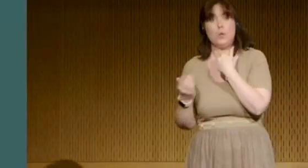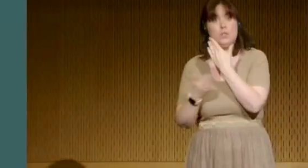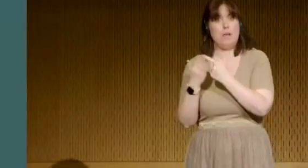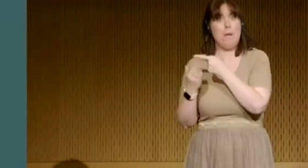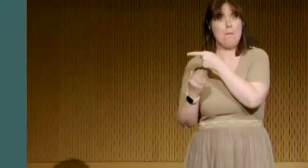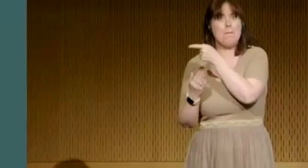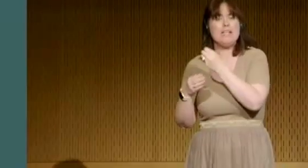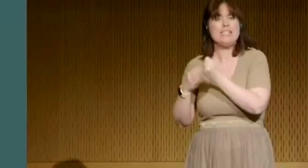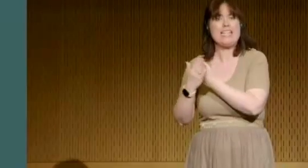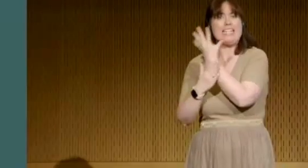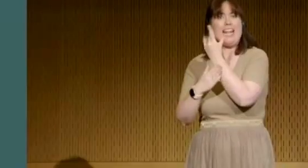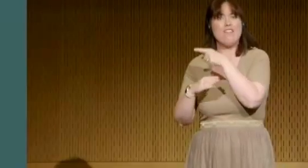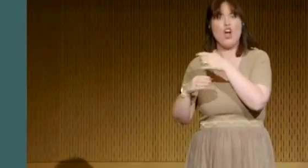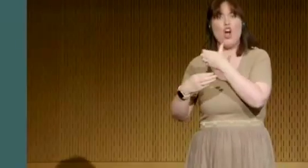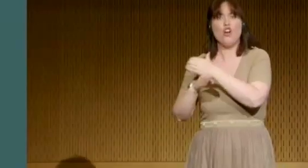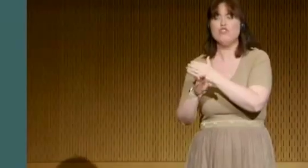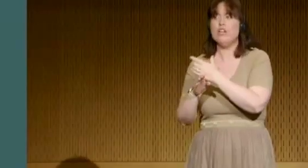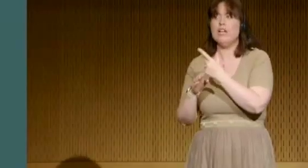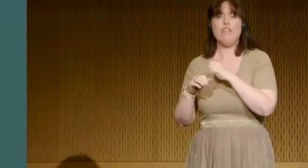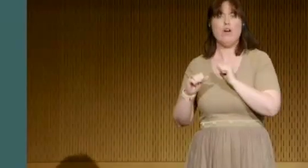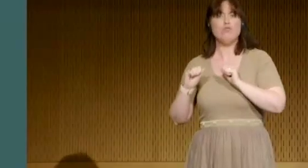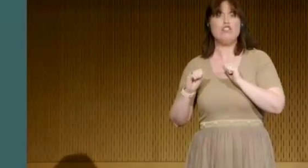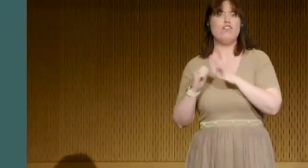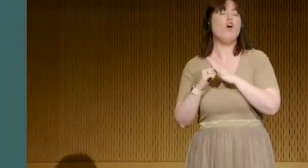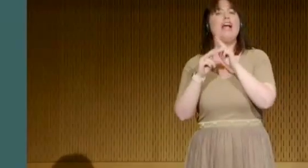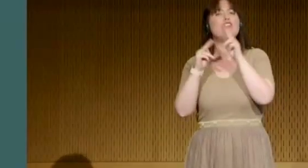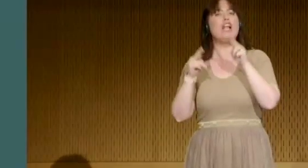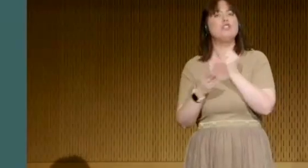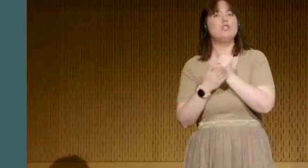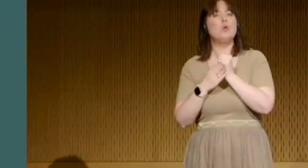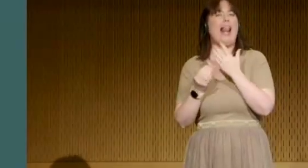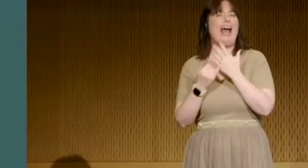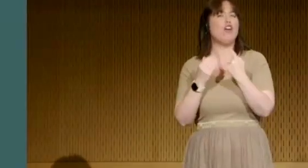there's much more pressure with international students that come in, particularly refugees.